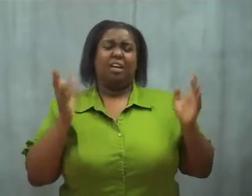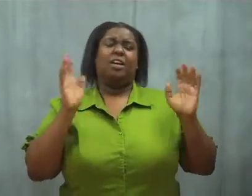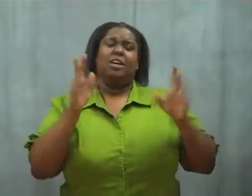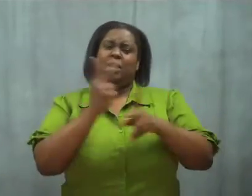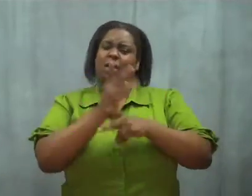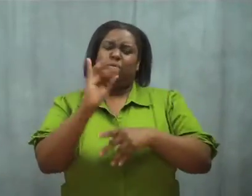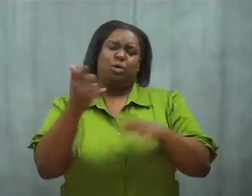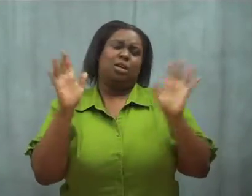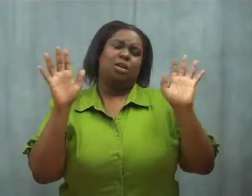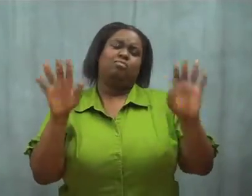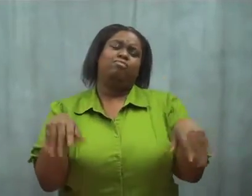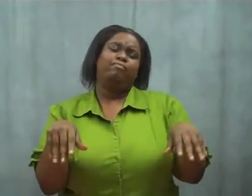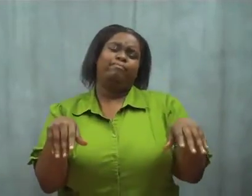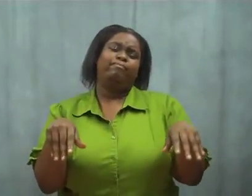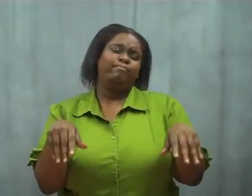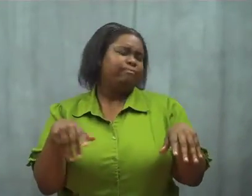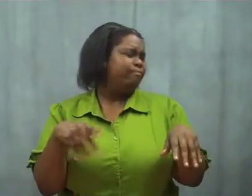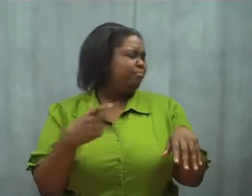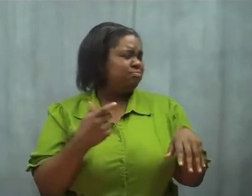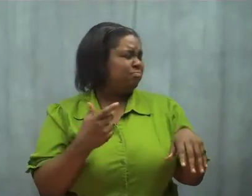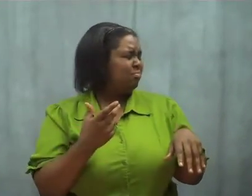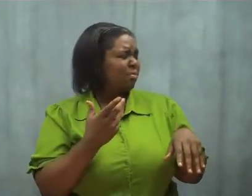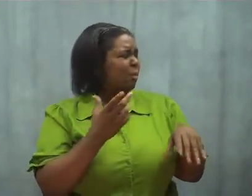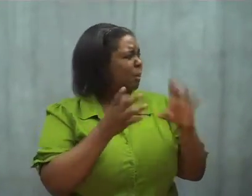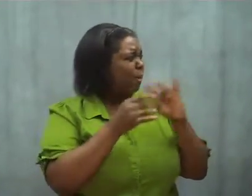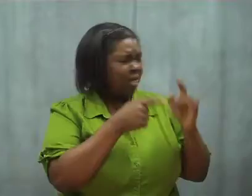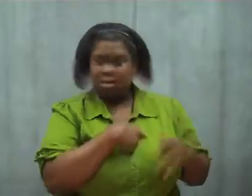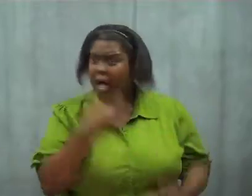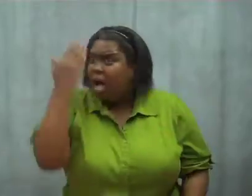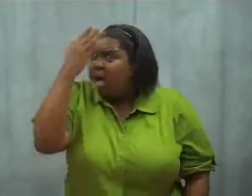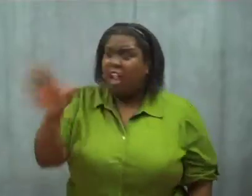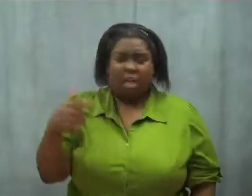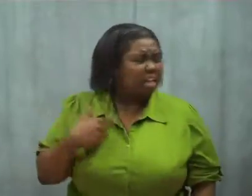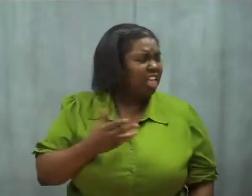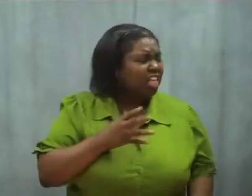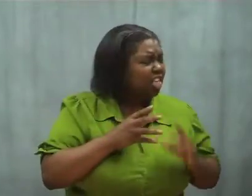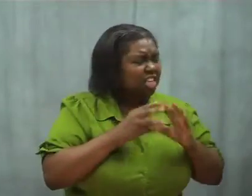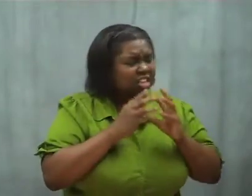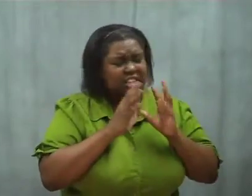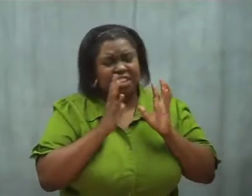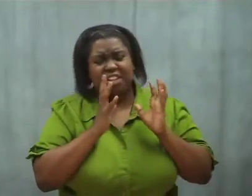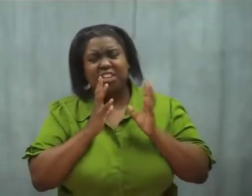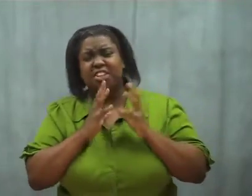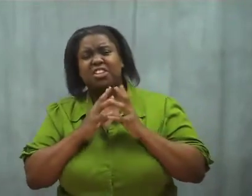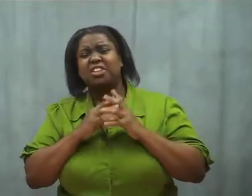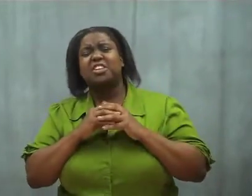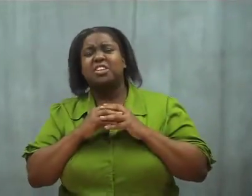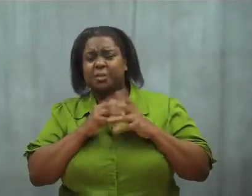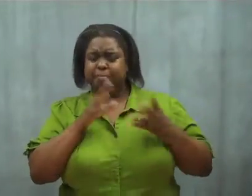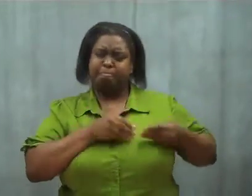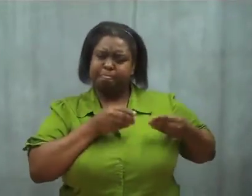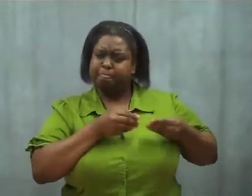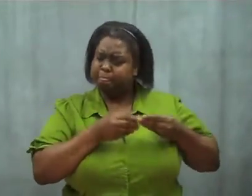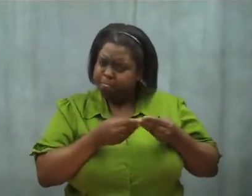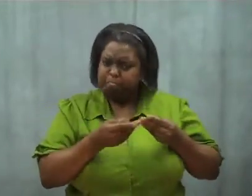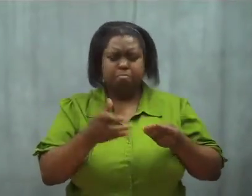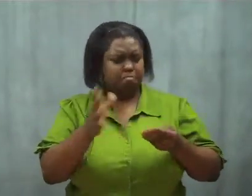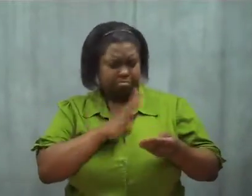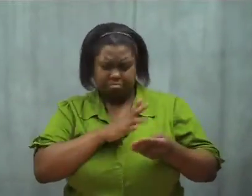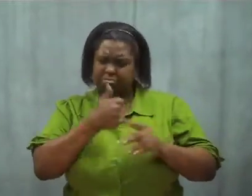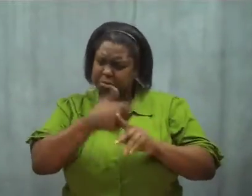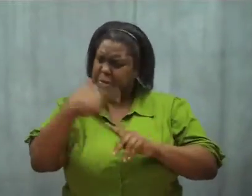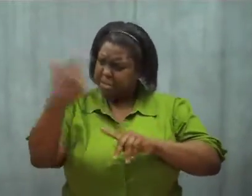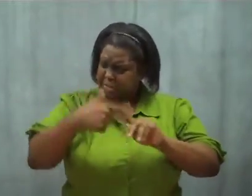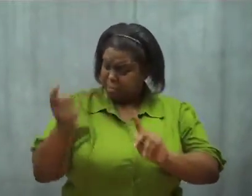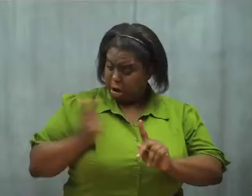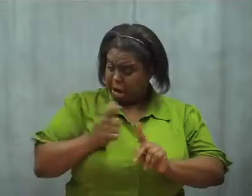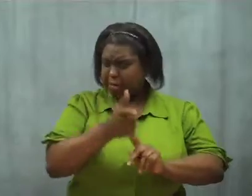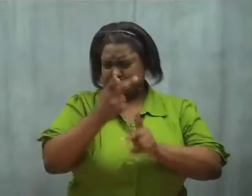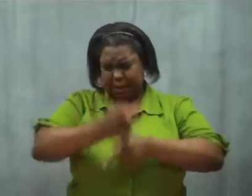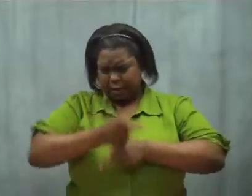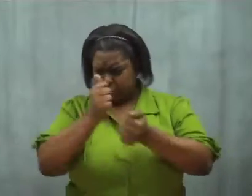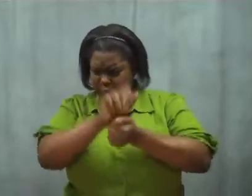We just tried to keep cool. My friend had no idea what the officer was doing.